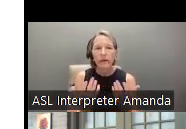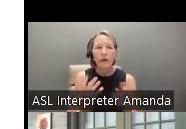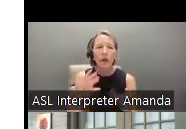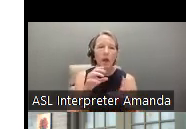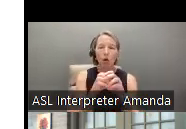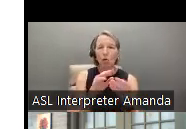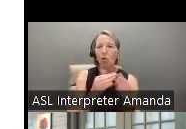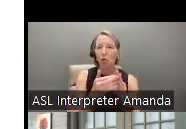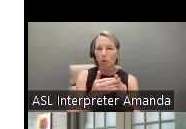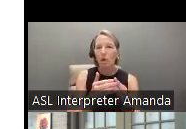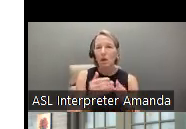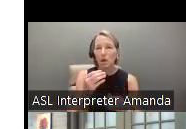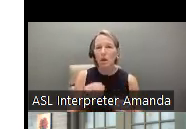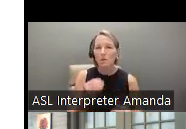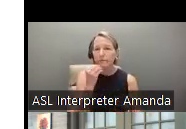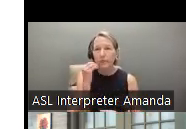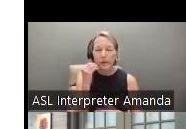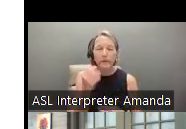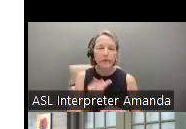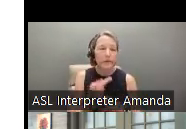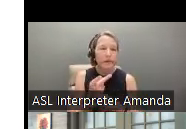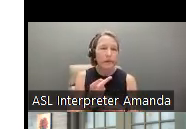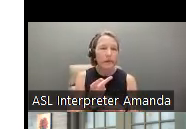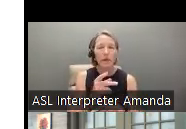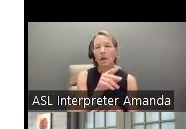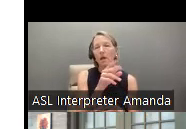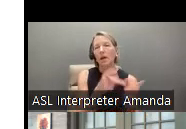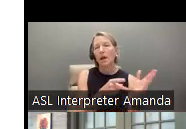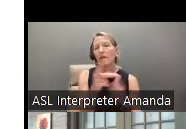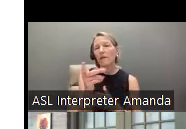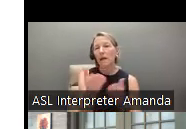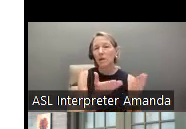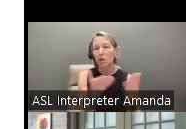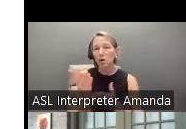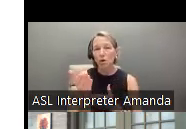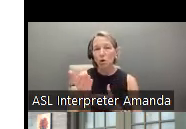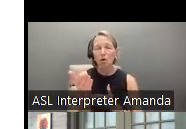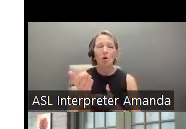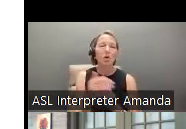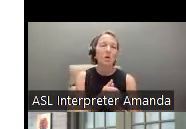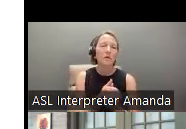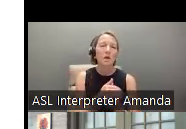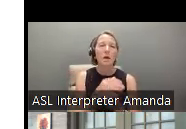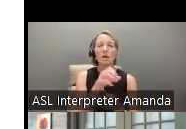Residential Care Facilities there are fee for service payees uh Social Service organizations